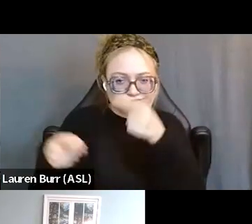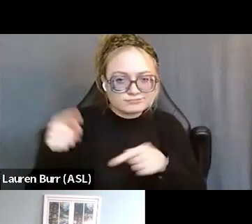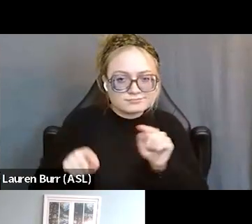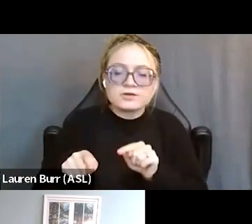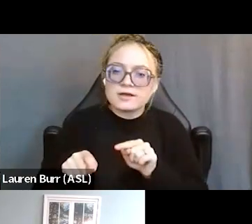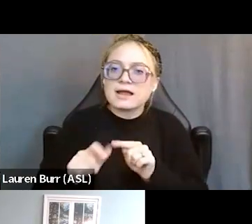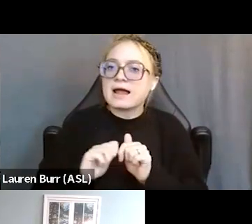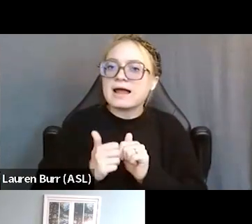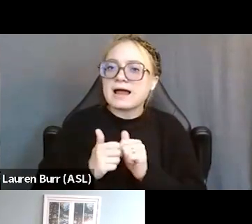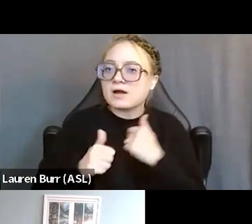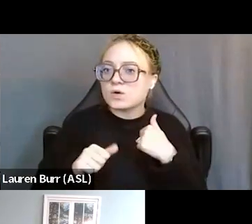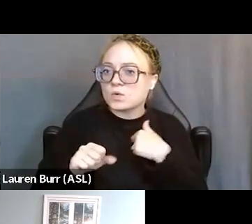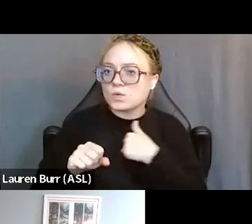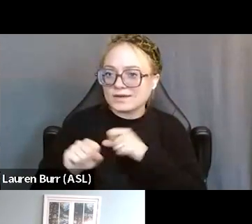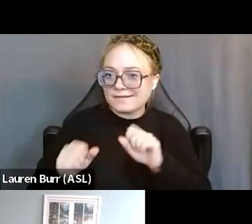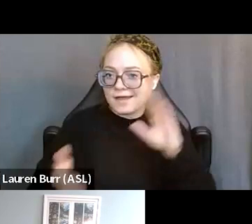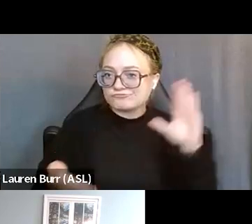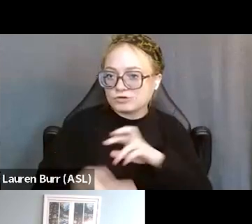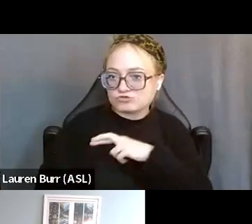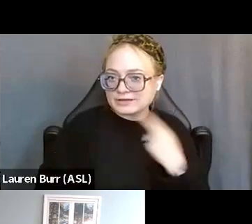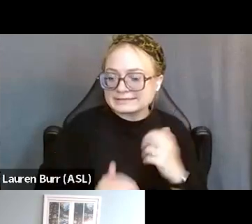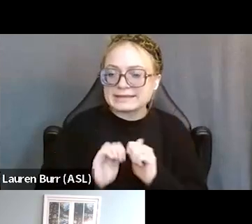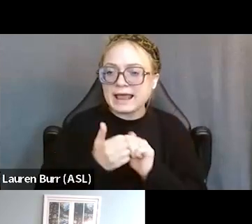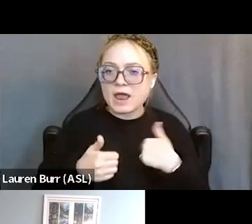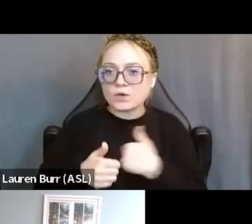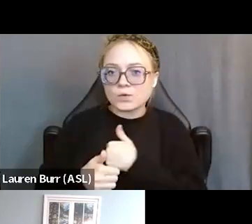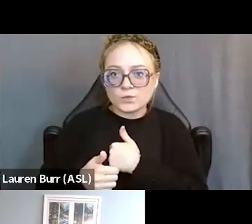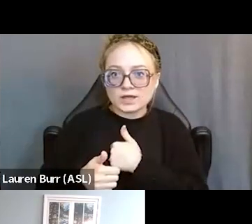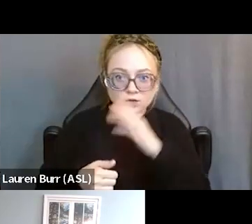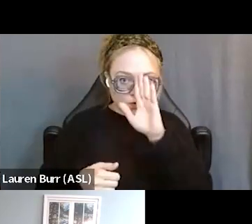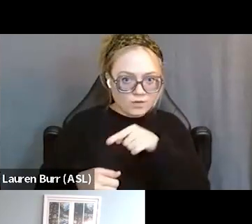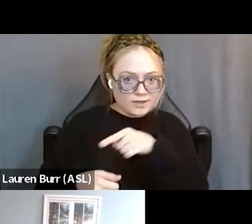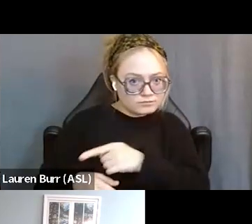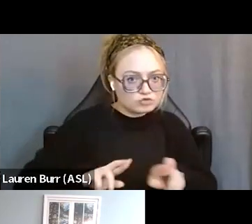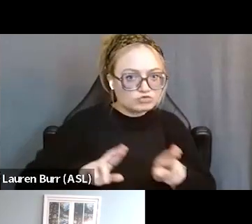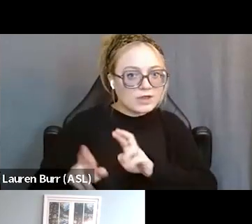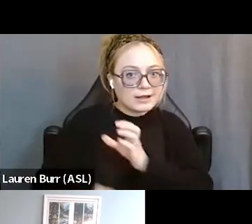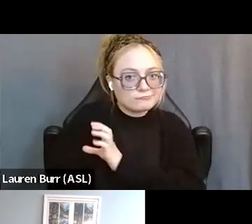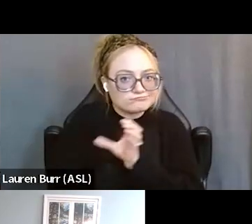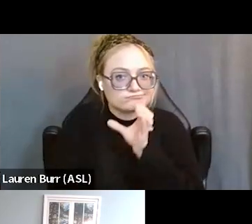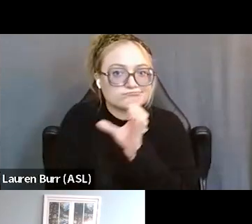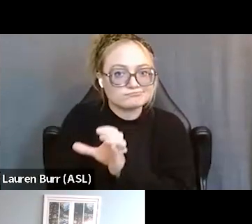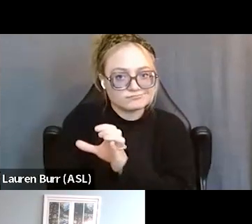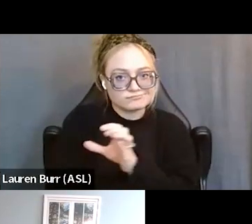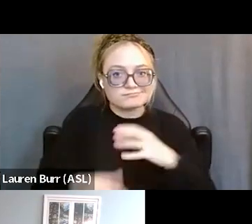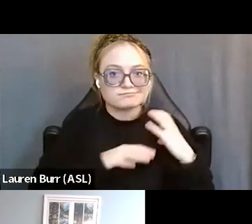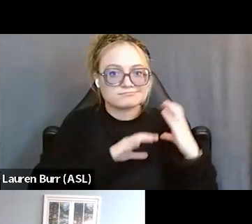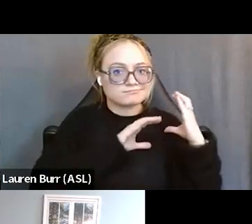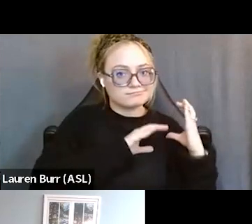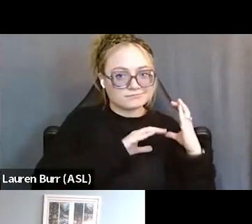and how would we know when you're ready to be more autonomous or take on more of that responsibility yourself? It's really just an individualized decision based